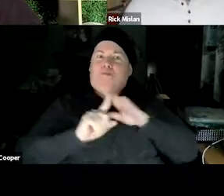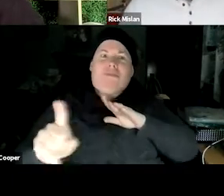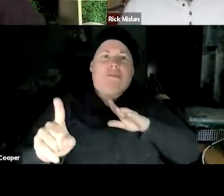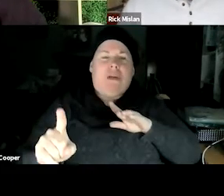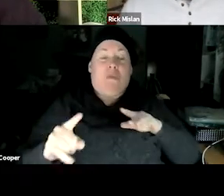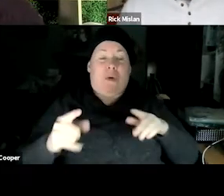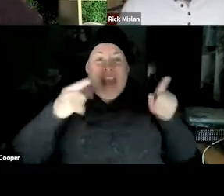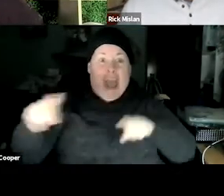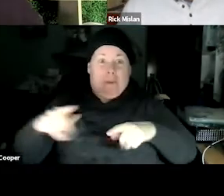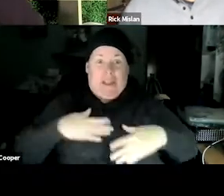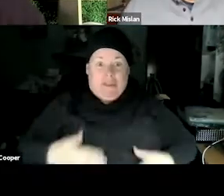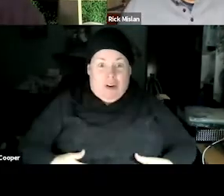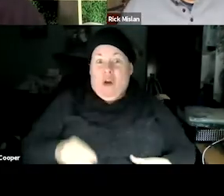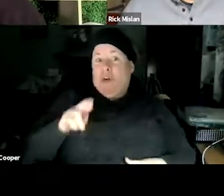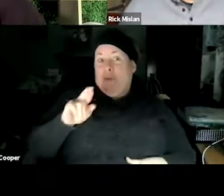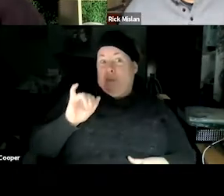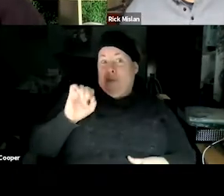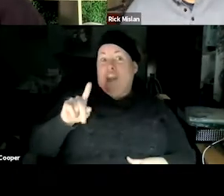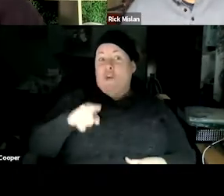Rick. You've been down there and you've seen this, I mean,